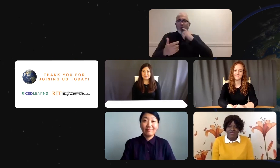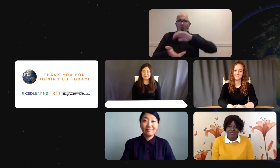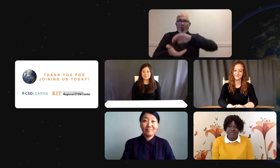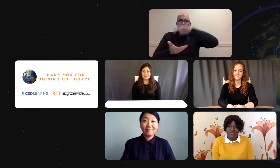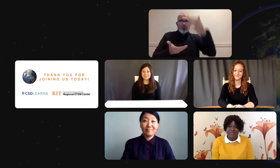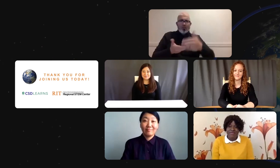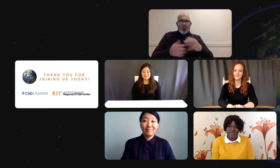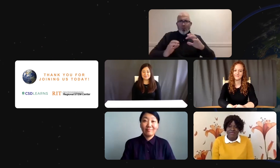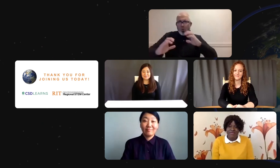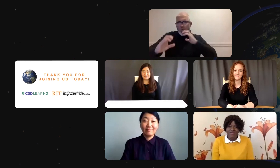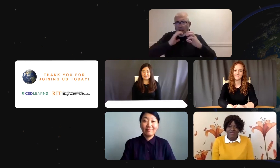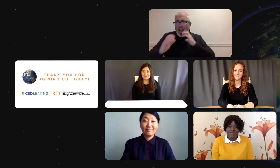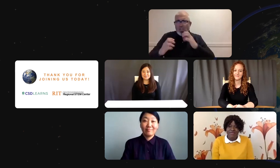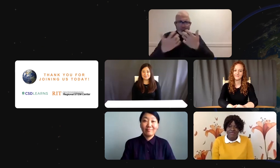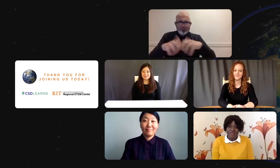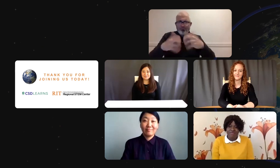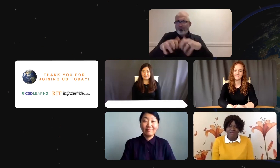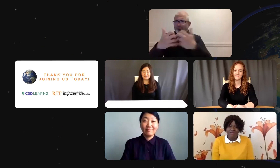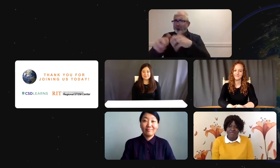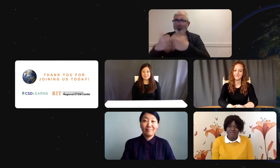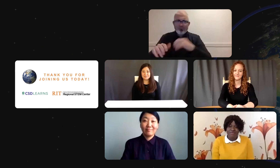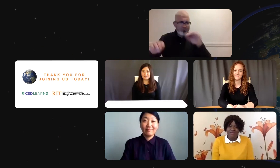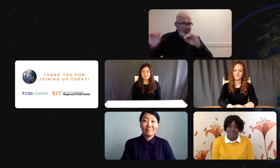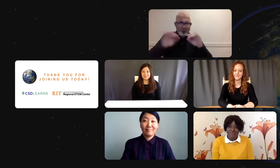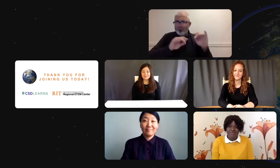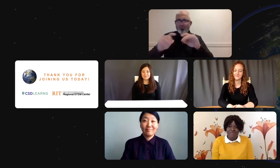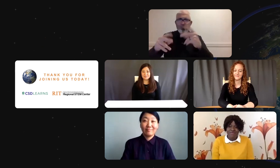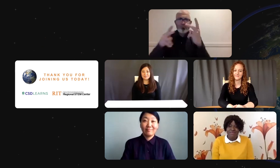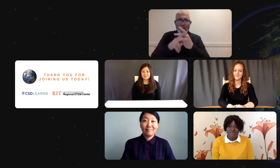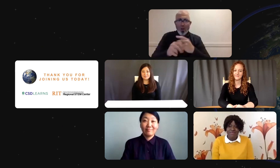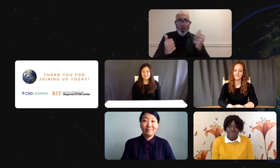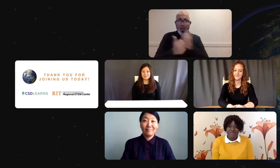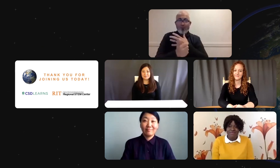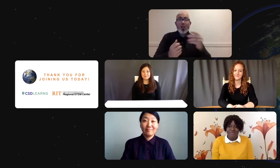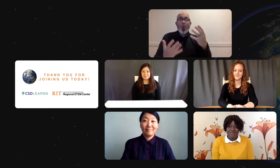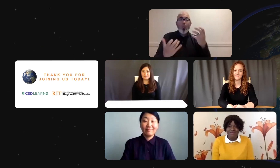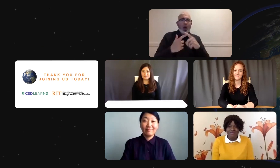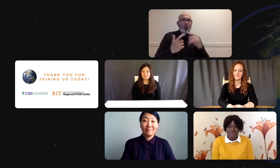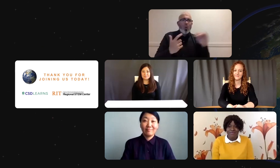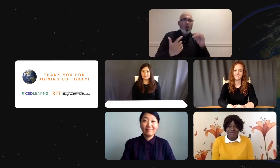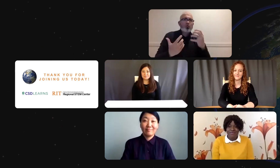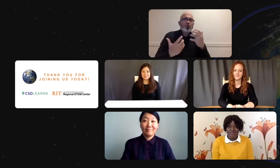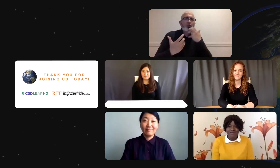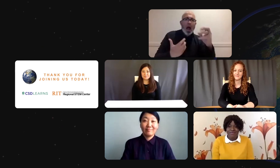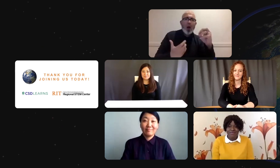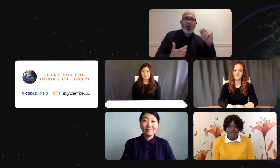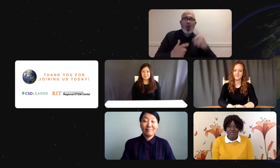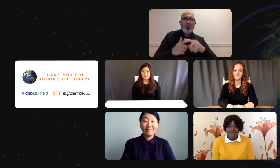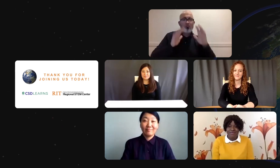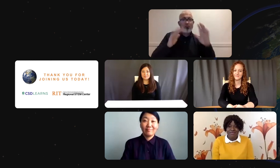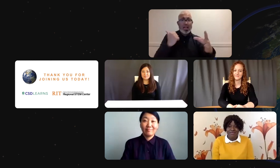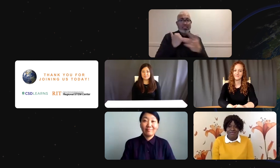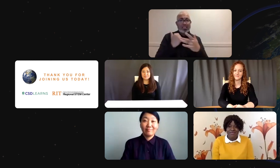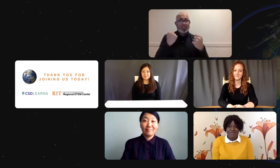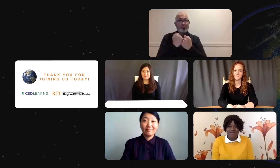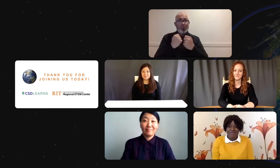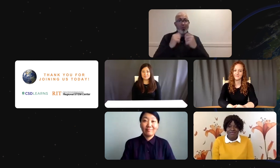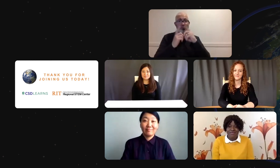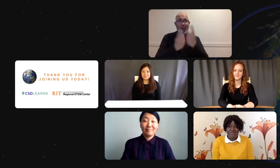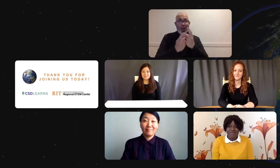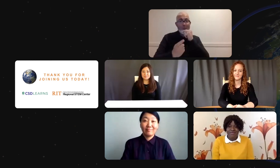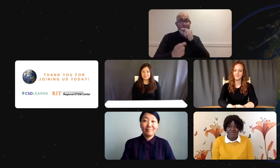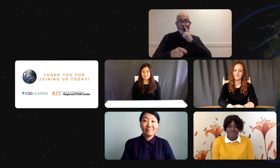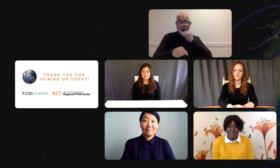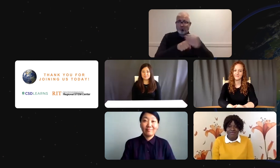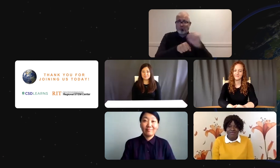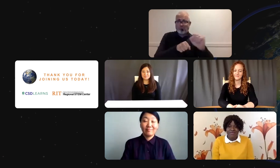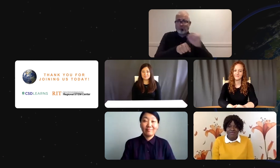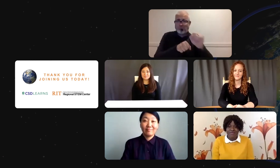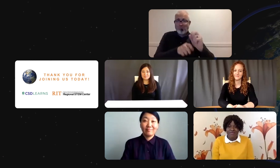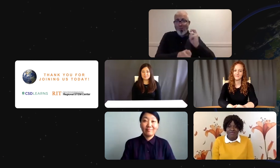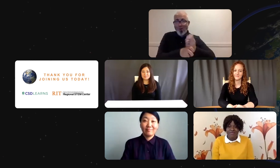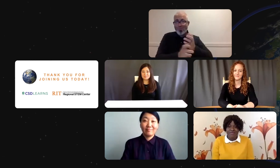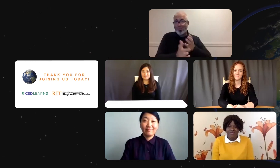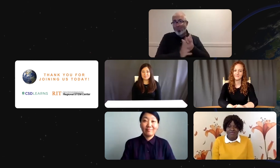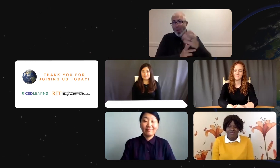There's a lot of moving parts to this, and logistics that have to be rearranged.